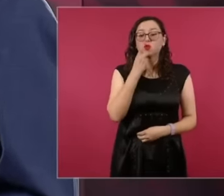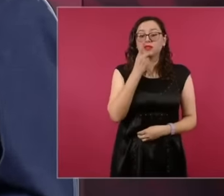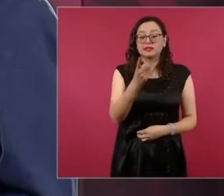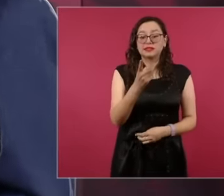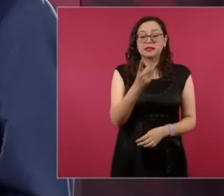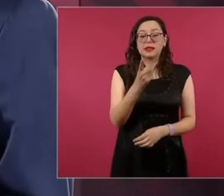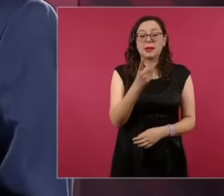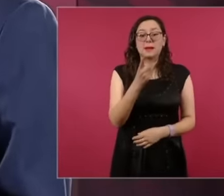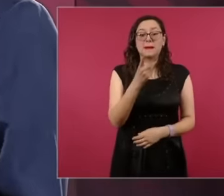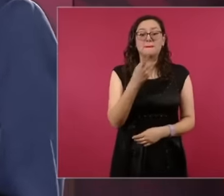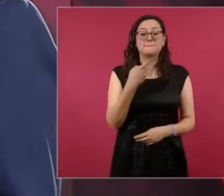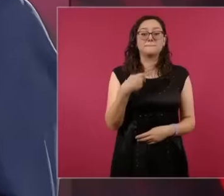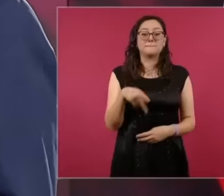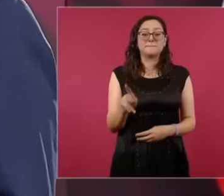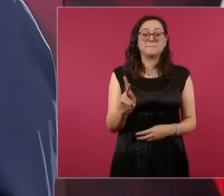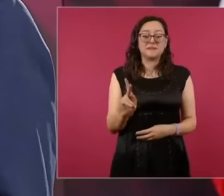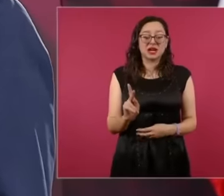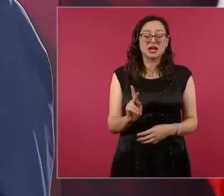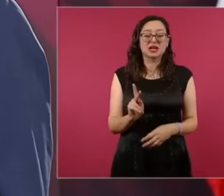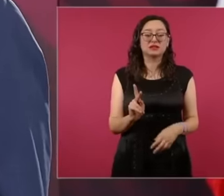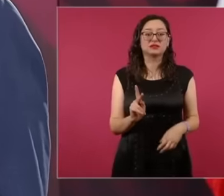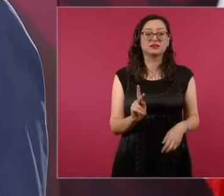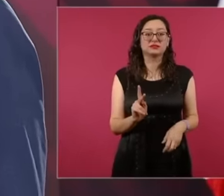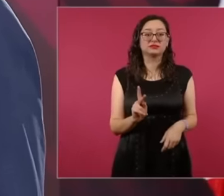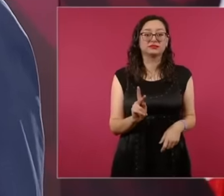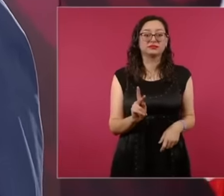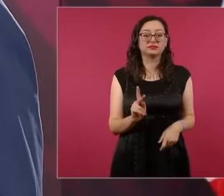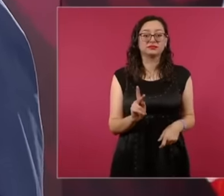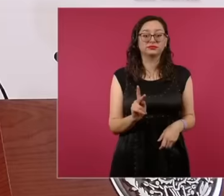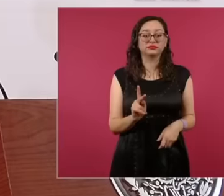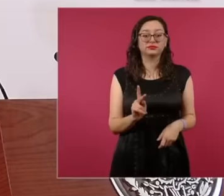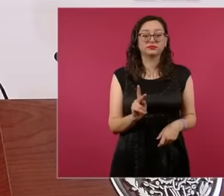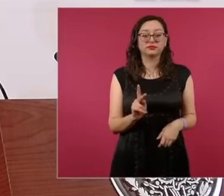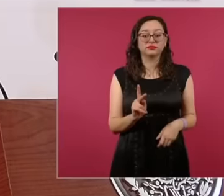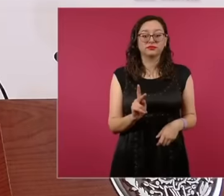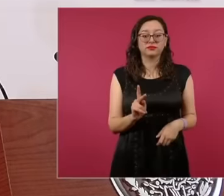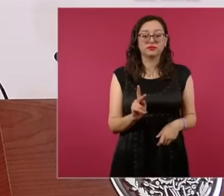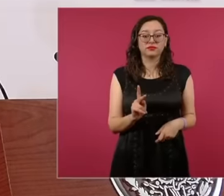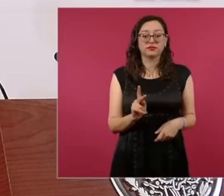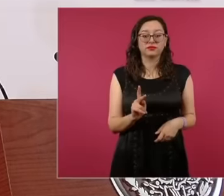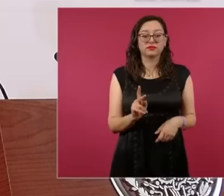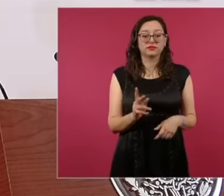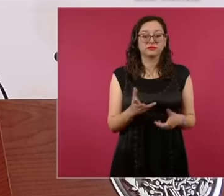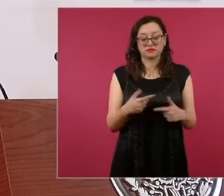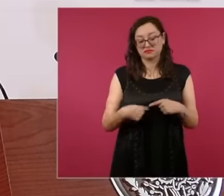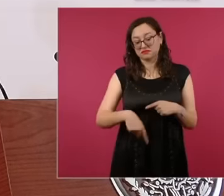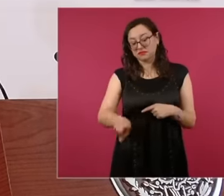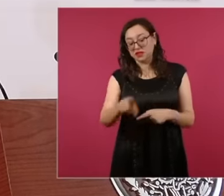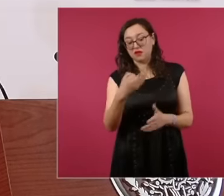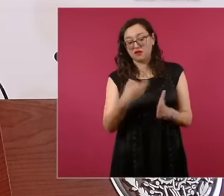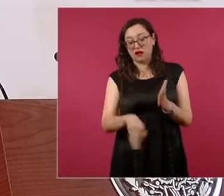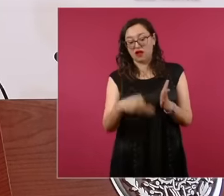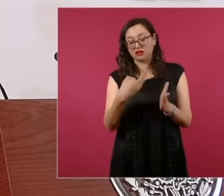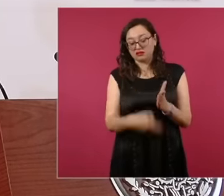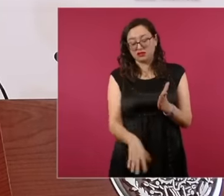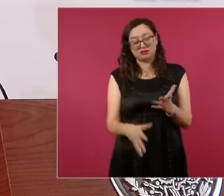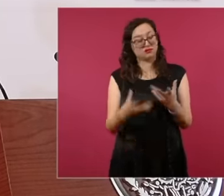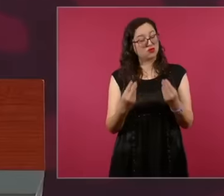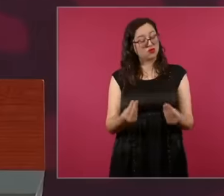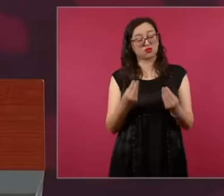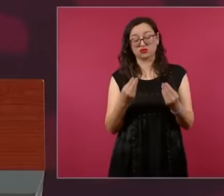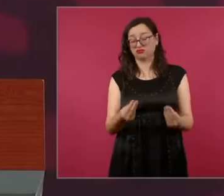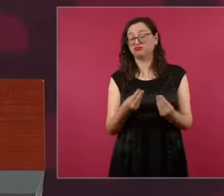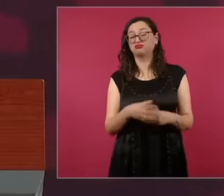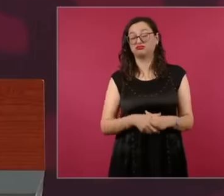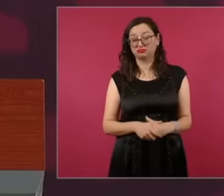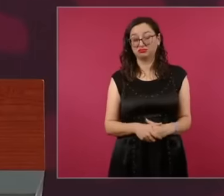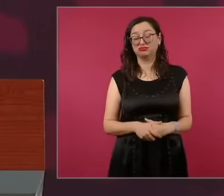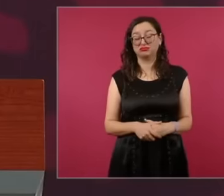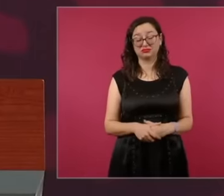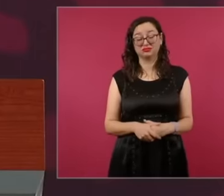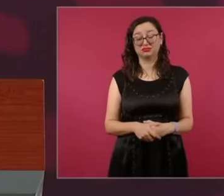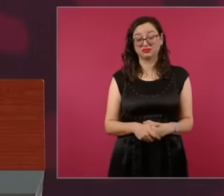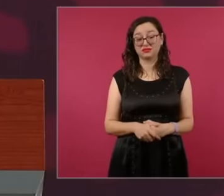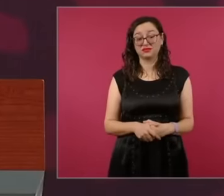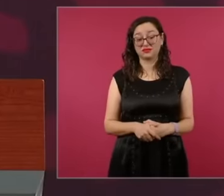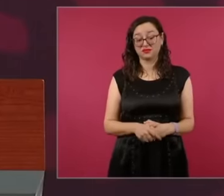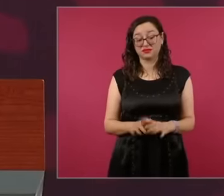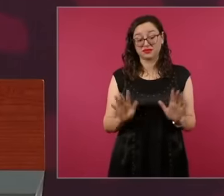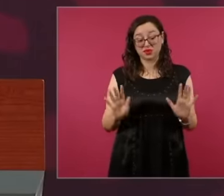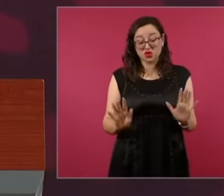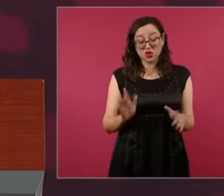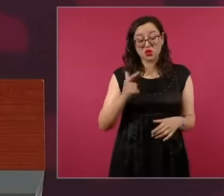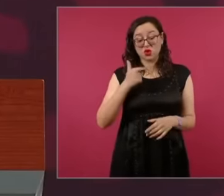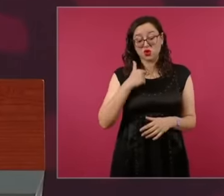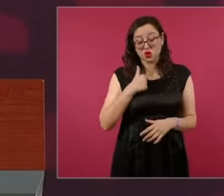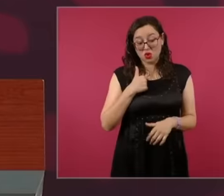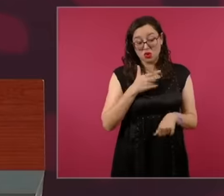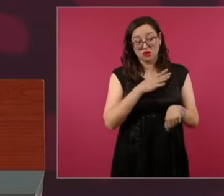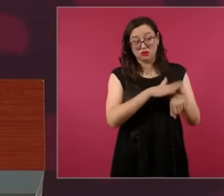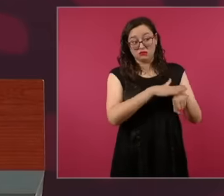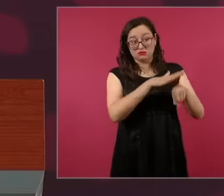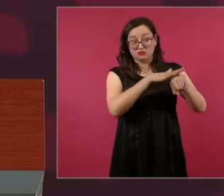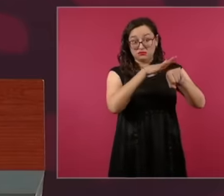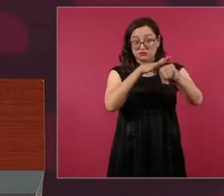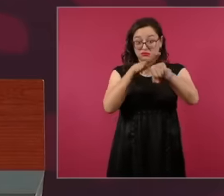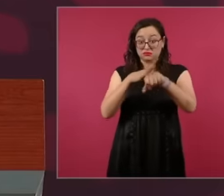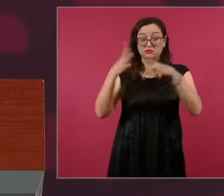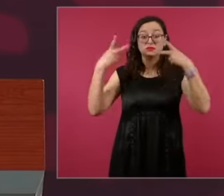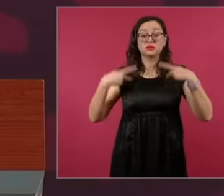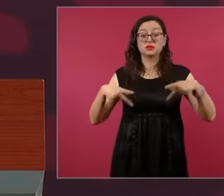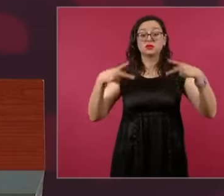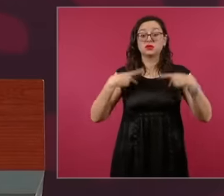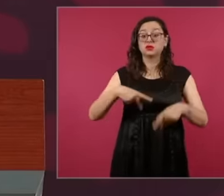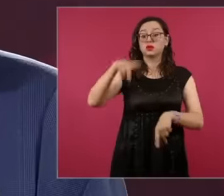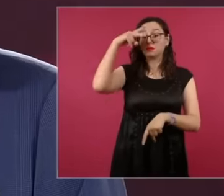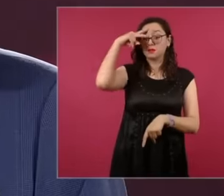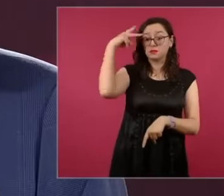because many things are going to come out just to call on all Mexicans to continue